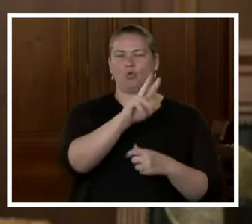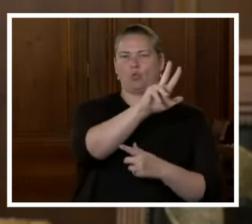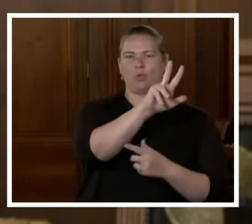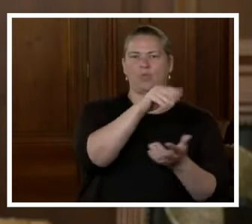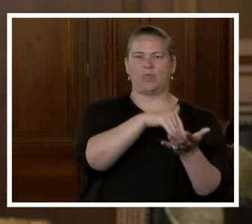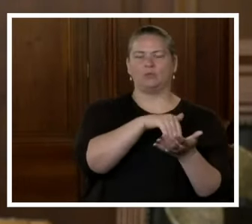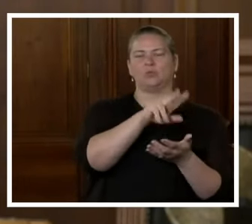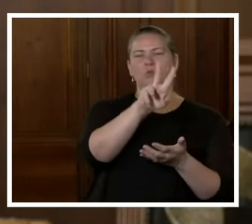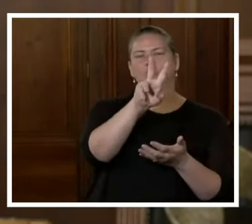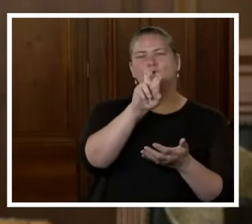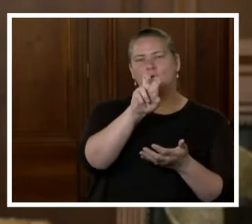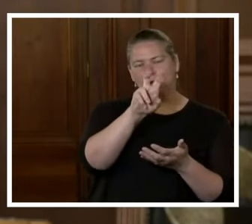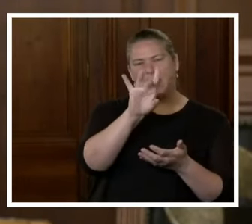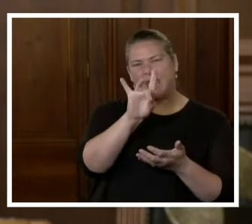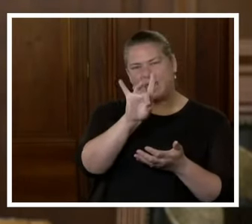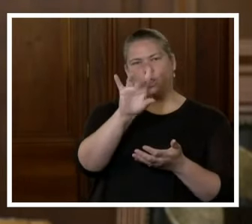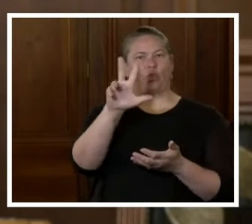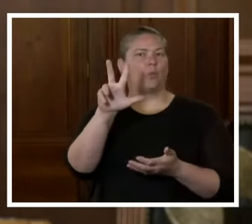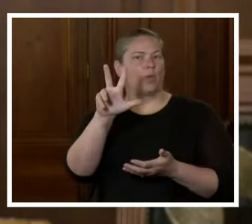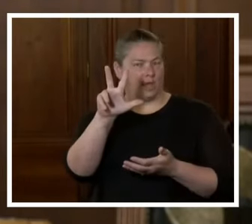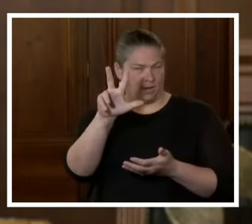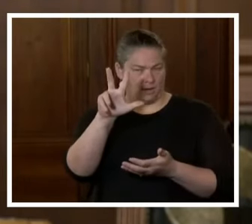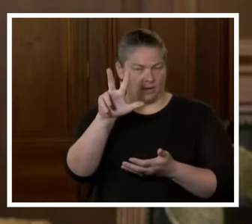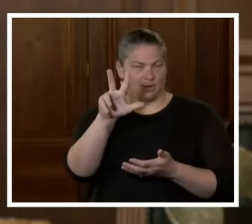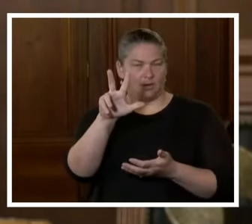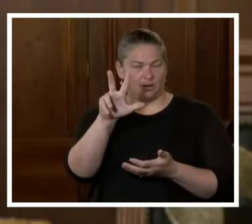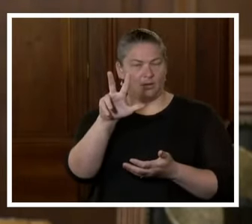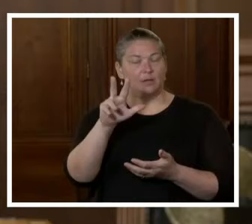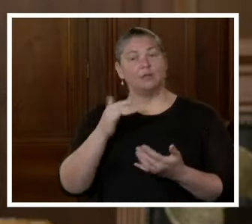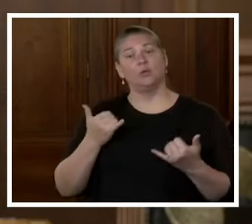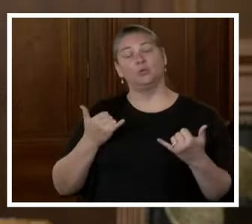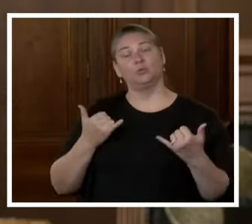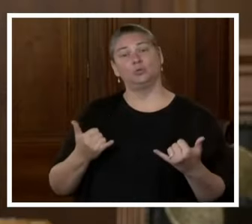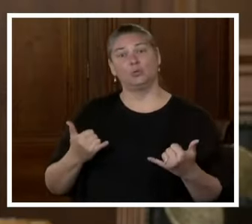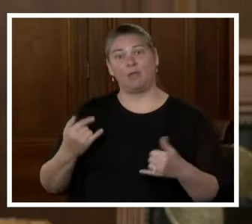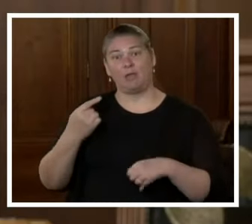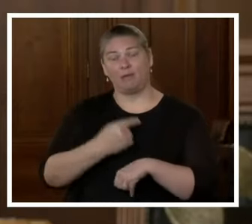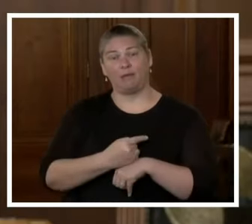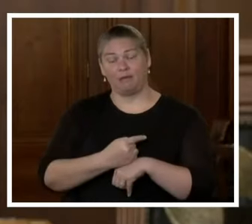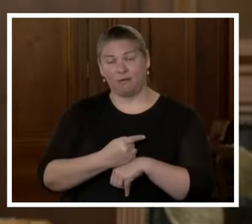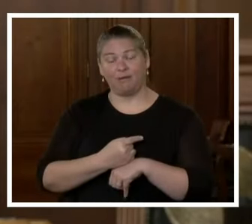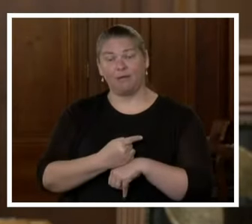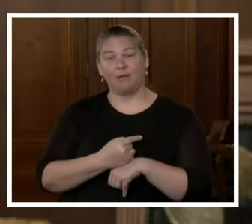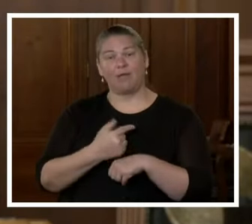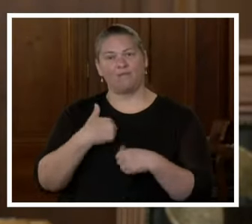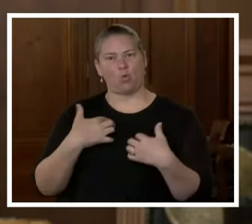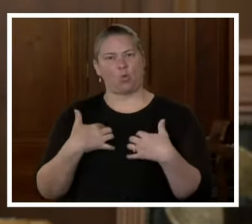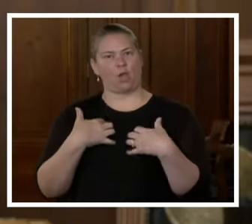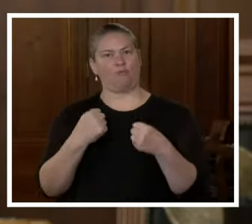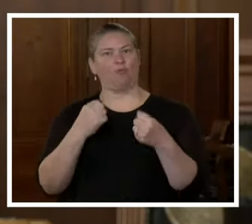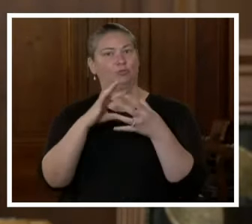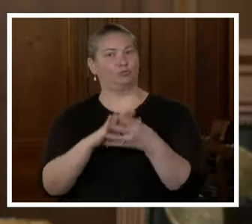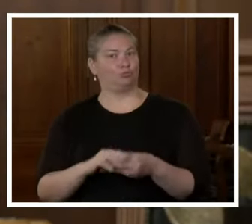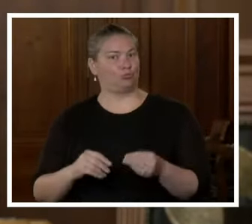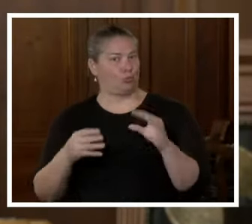THE STRENGTH THAT GOT HIM THROUGH THIS HAS BEEN APPARENT THROUGHOUT HIS ENTIRE LIFE. THOMAS SERVED AND WAS BASED AT